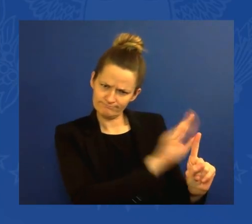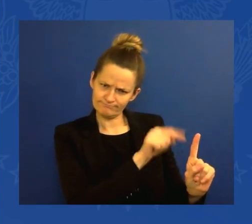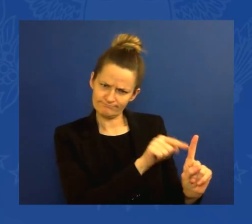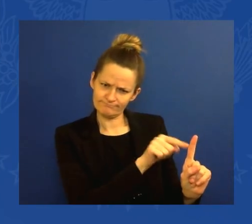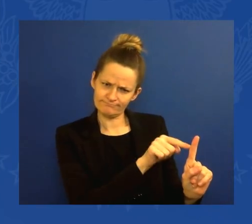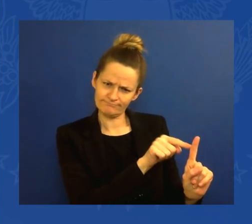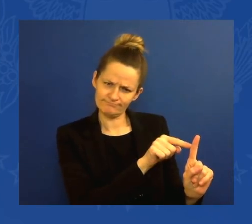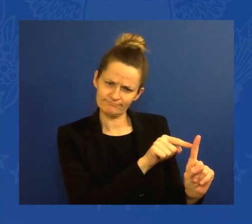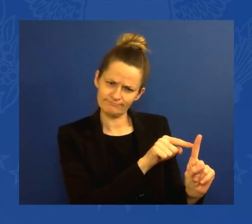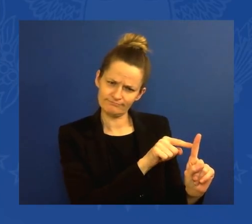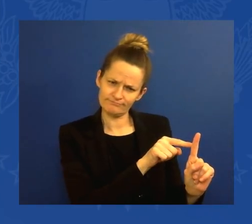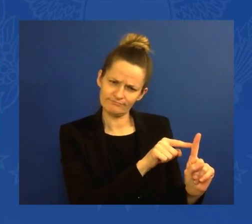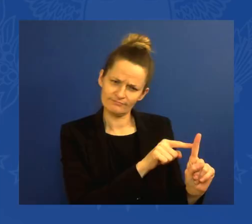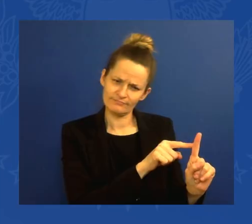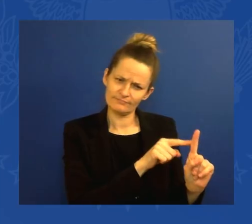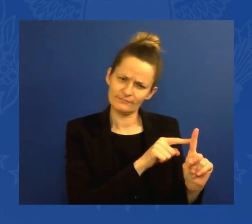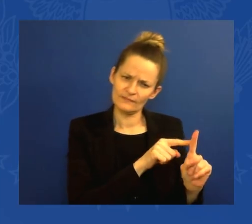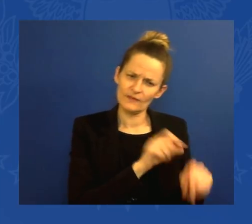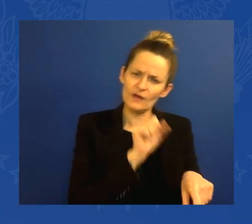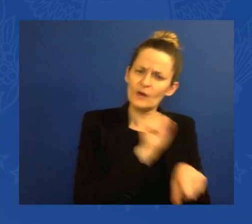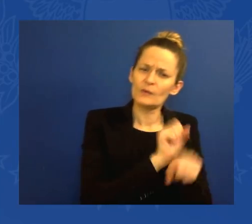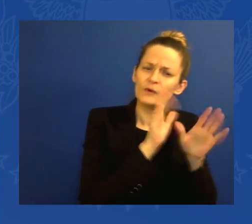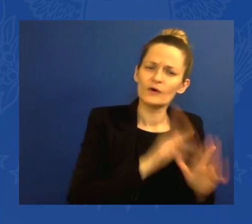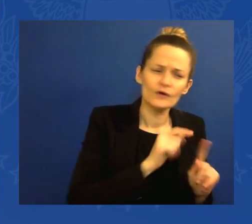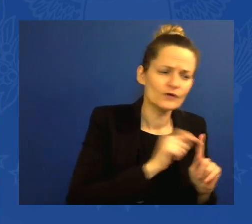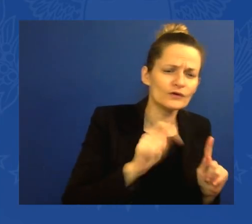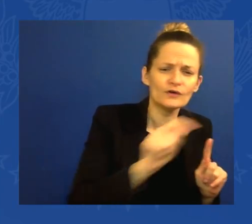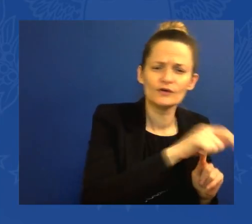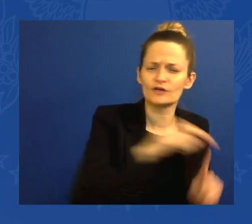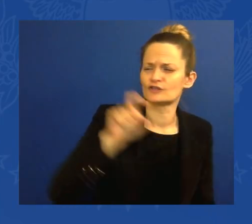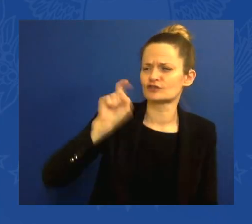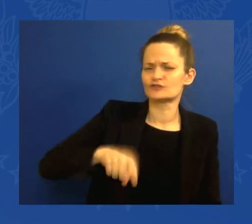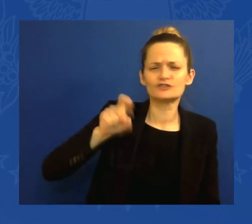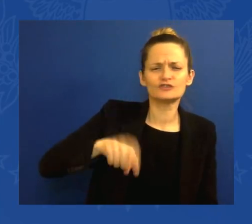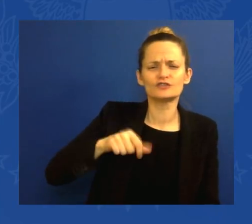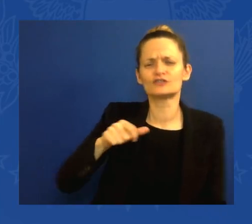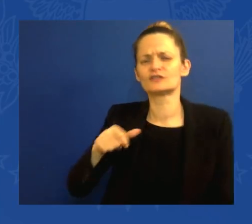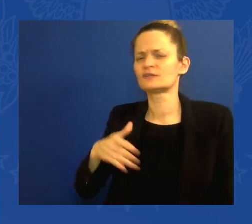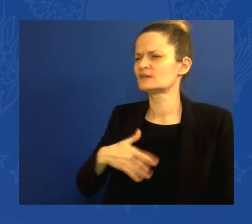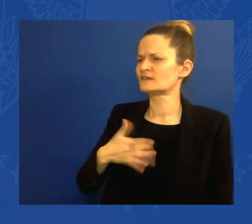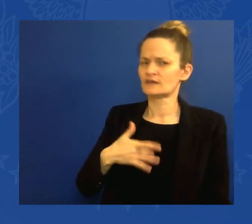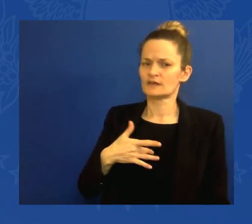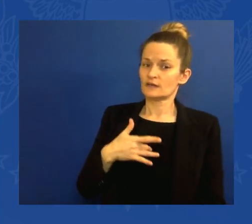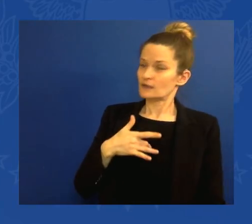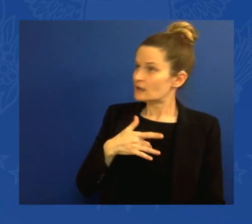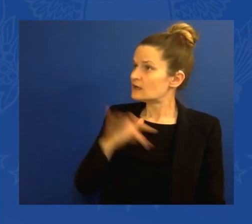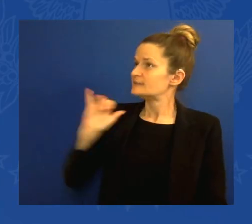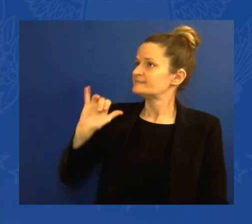before any dispute has risen to give up their access to justice in the courts when their rights,